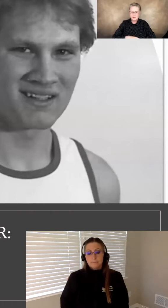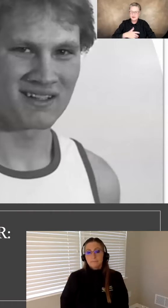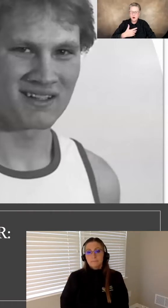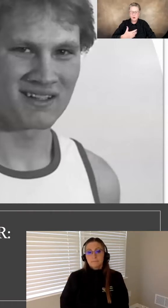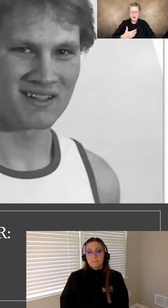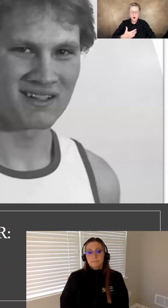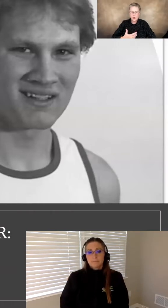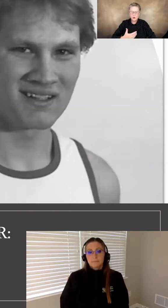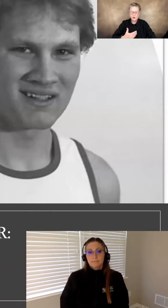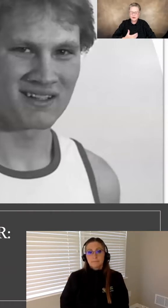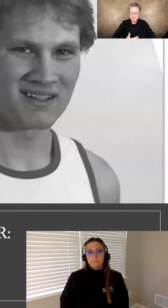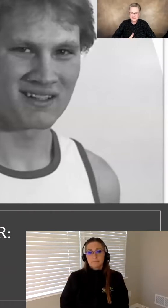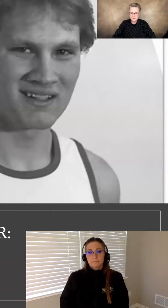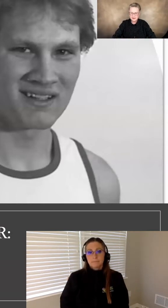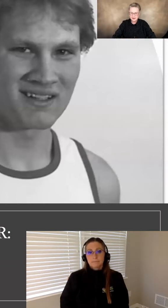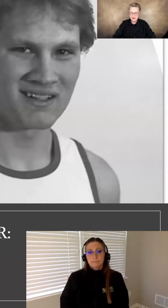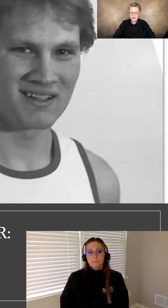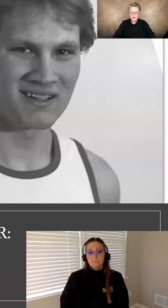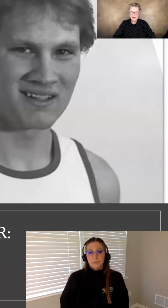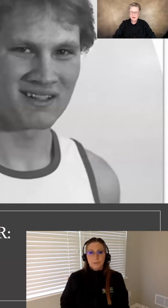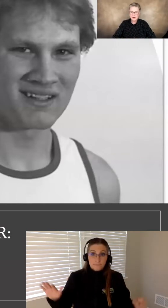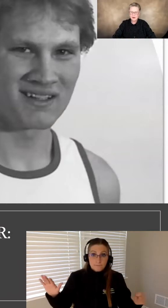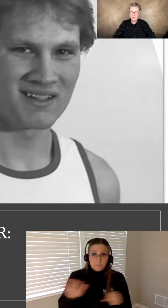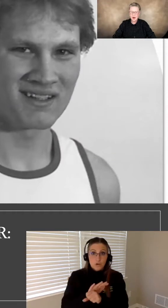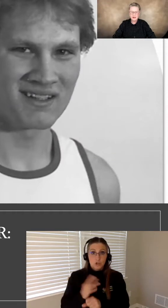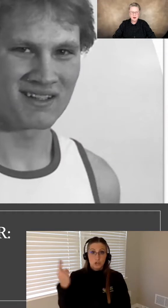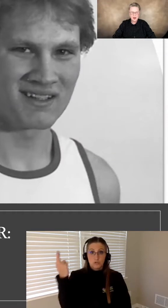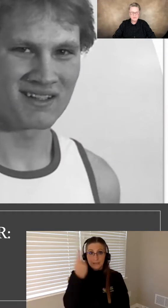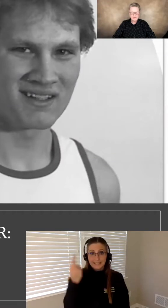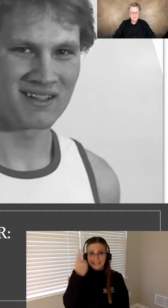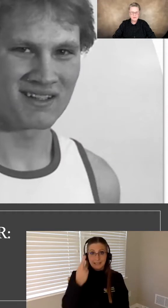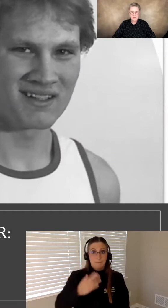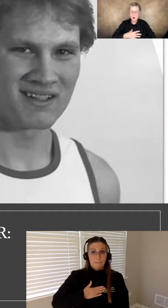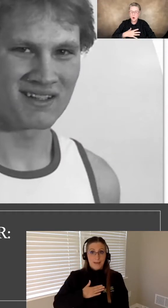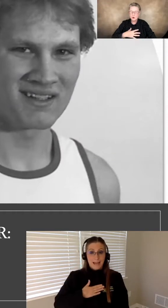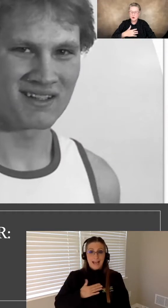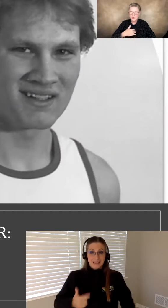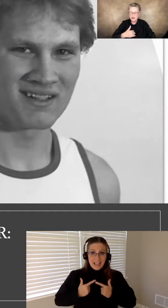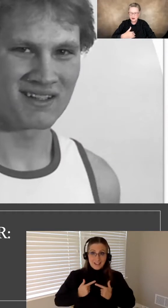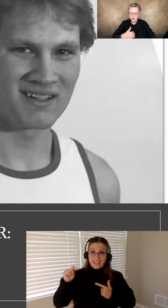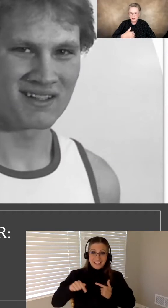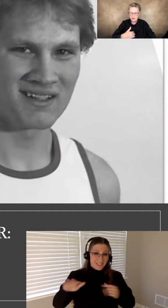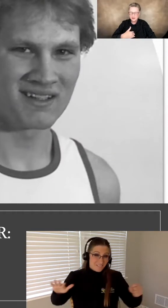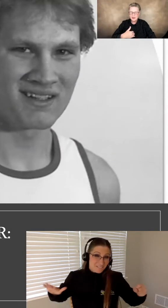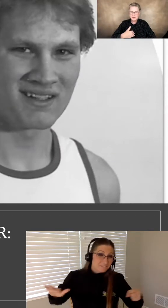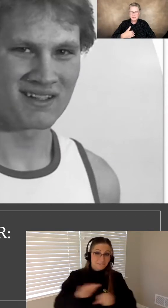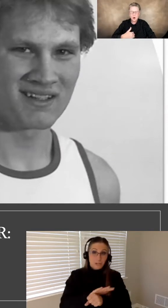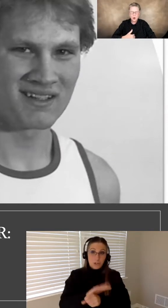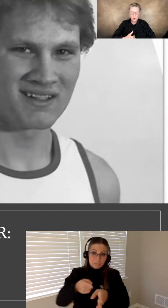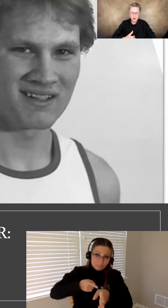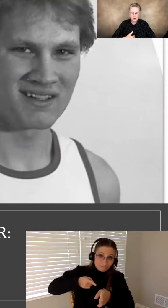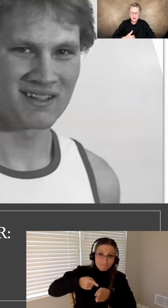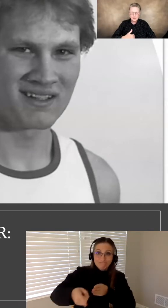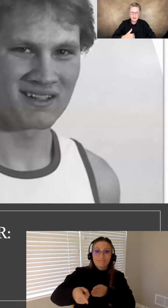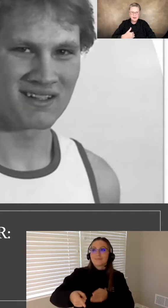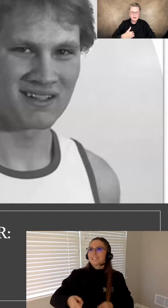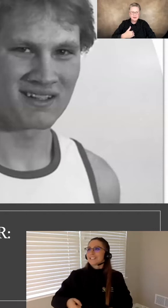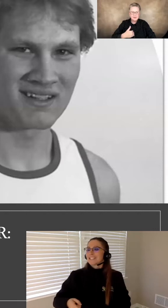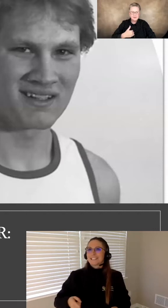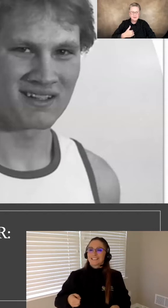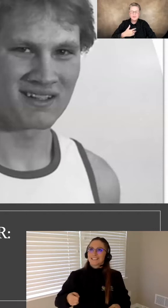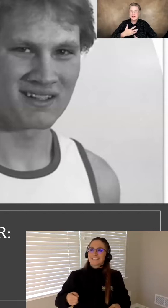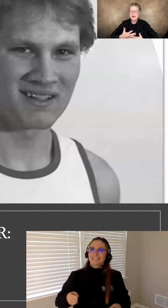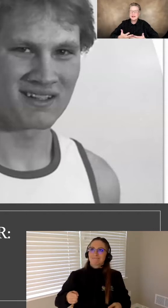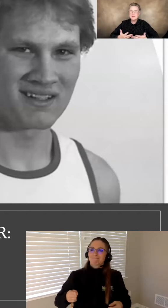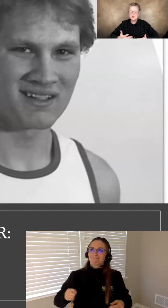you know the whole reason that uh my life this whole career this whole that I even learned